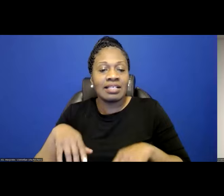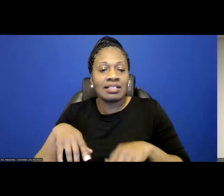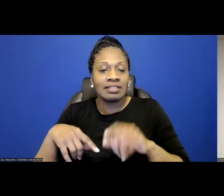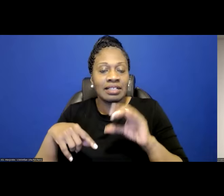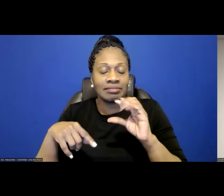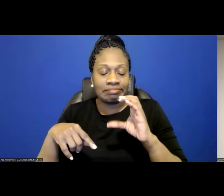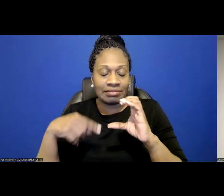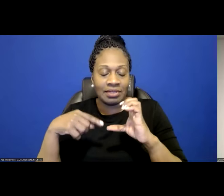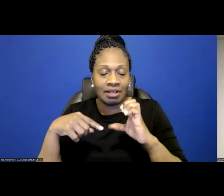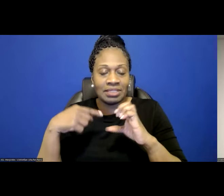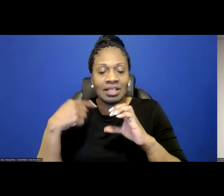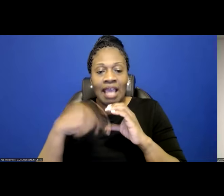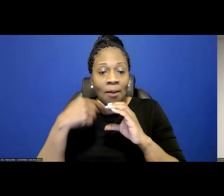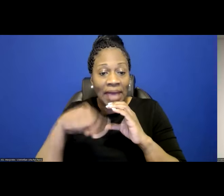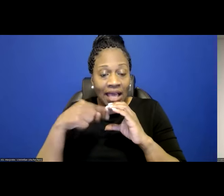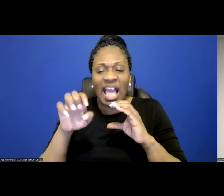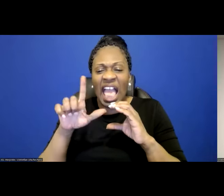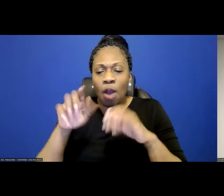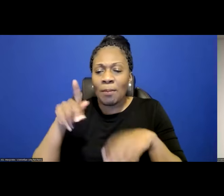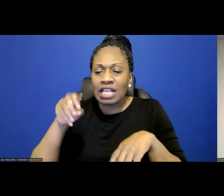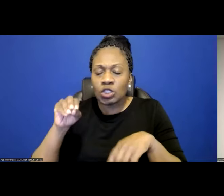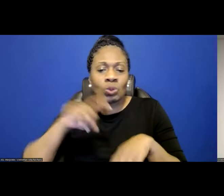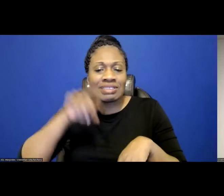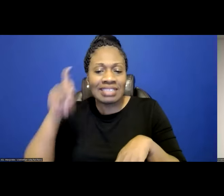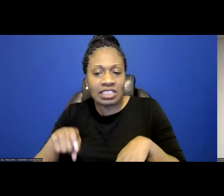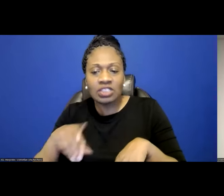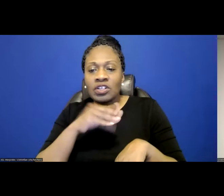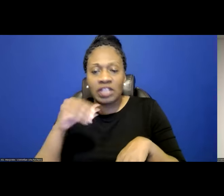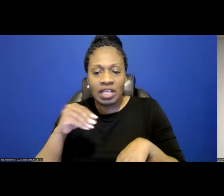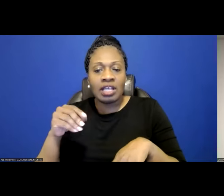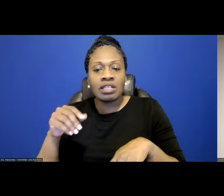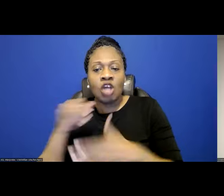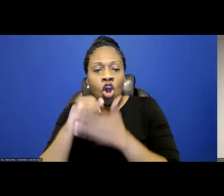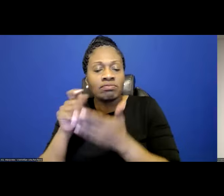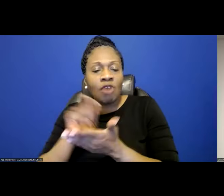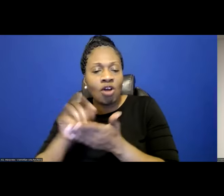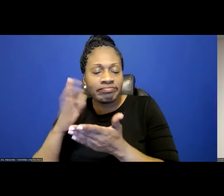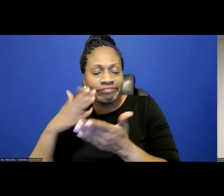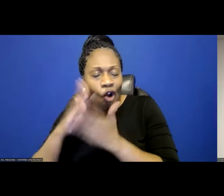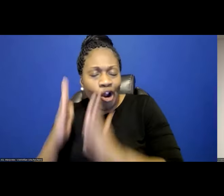and serve as a resident artist with El Paso Opera. And I'm really excited to be here